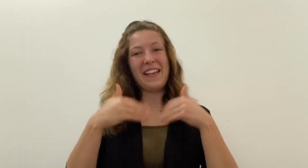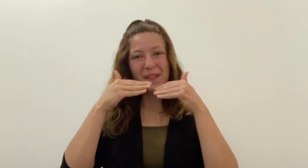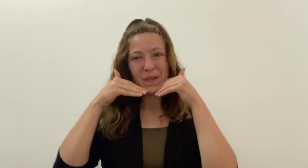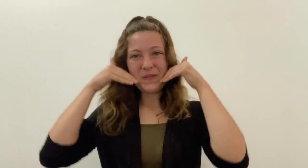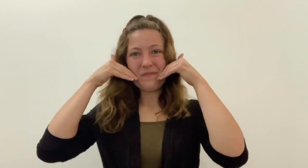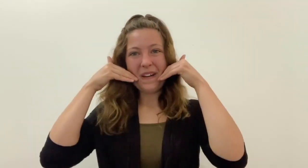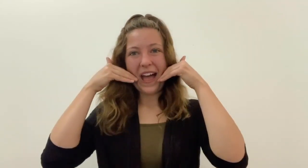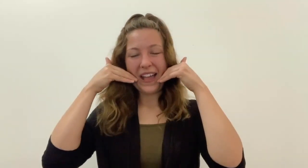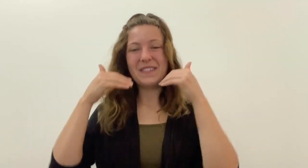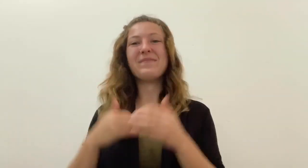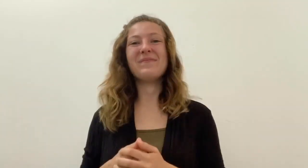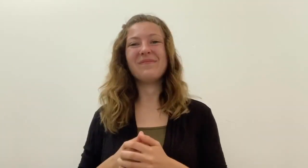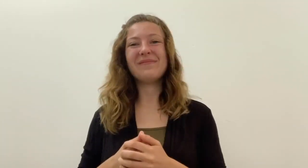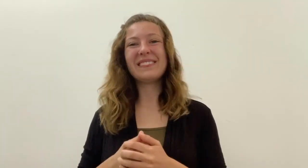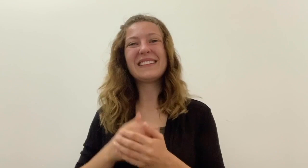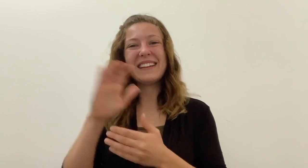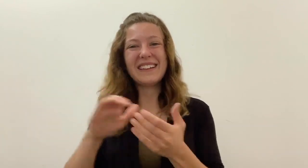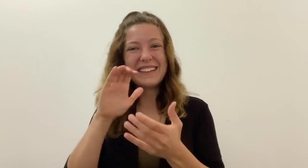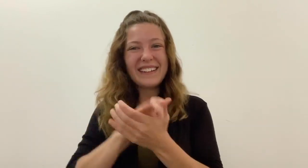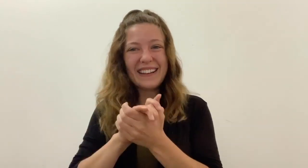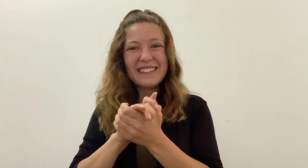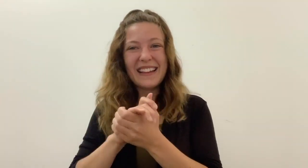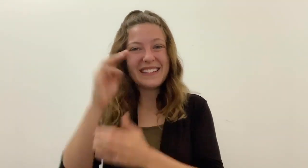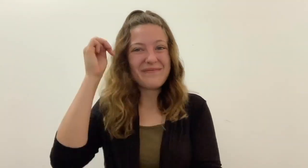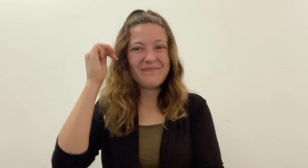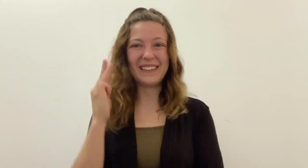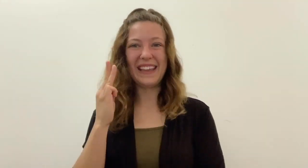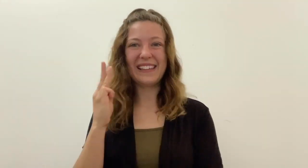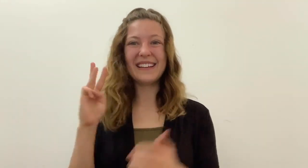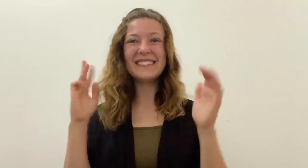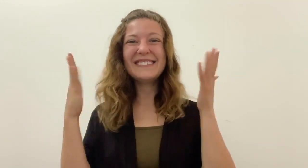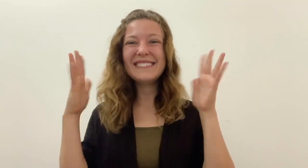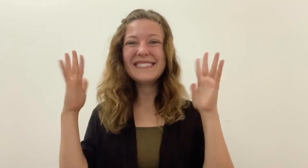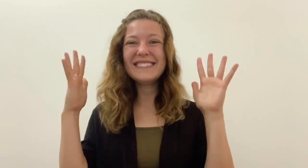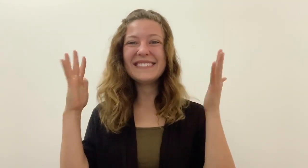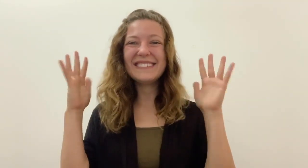She always has a smile on her face. Congratulations, Makayla!